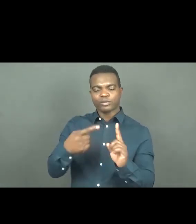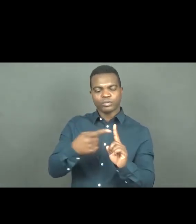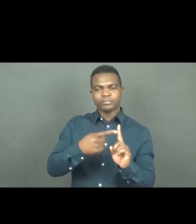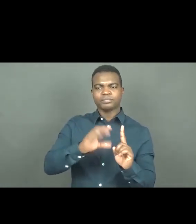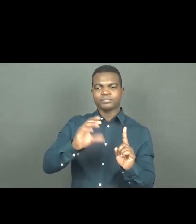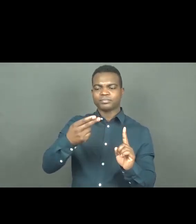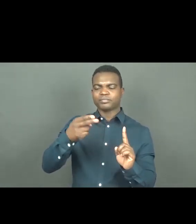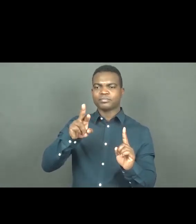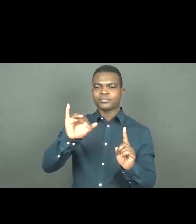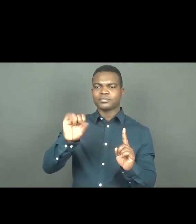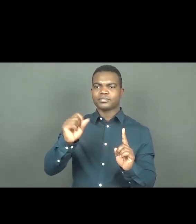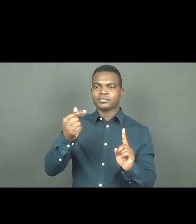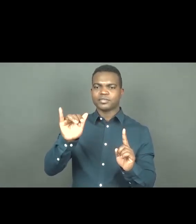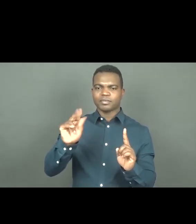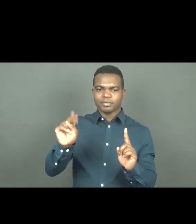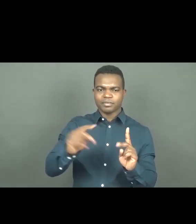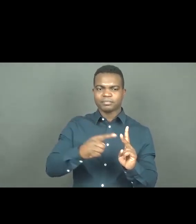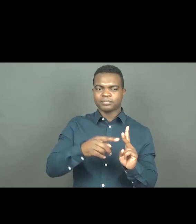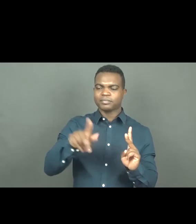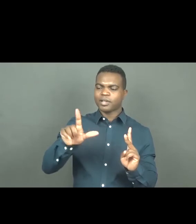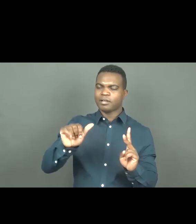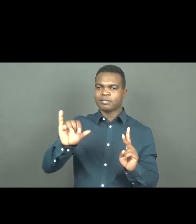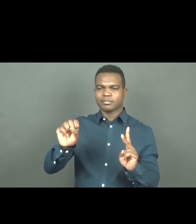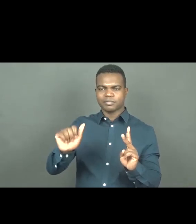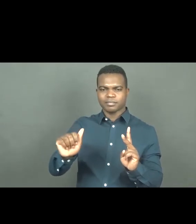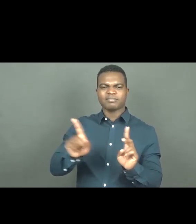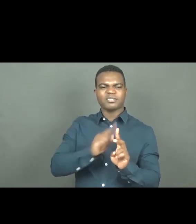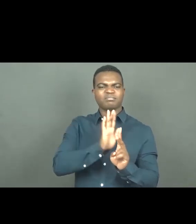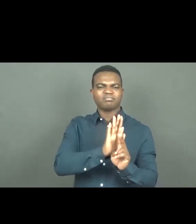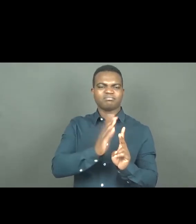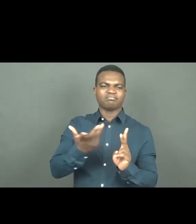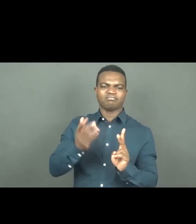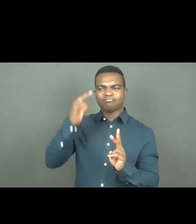discussion this morning. I think we learned a lot from your different experiences. I'm conscious of